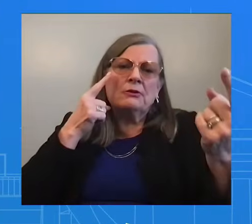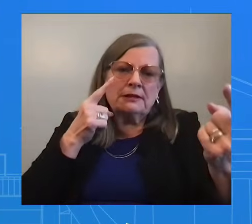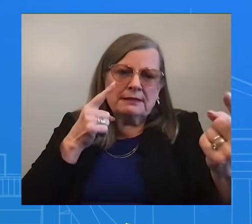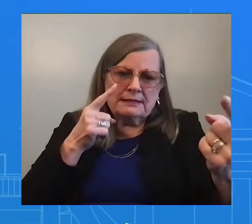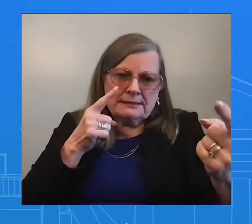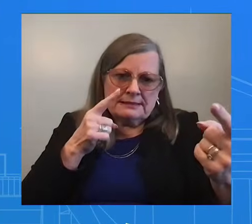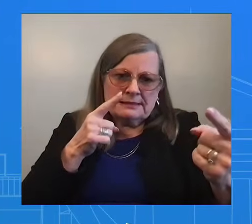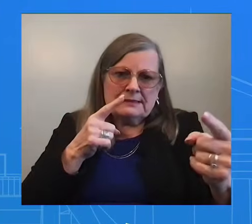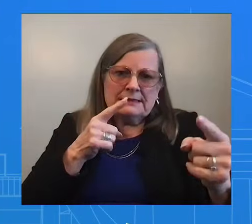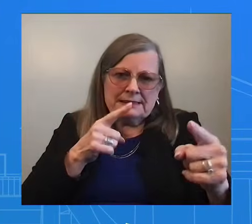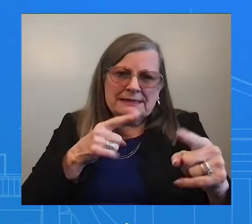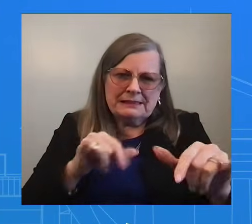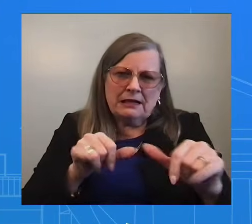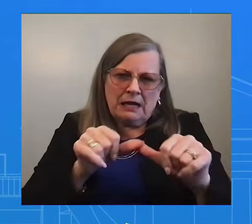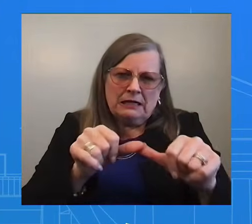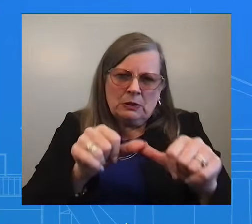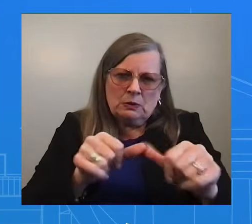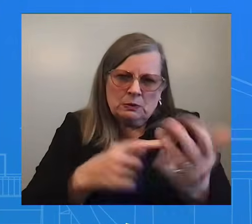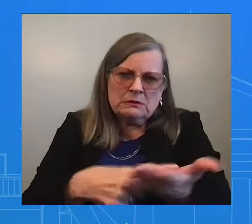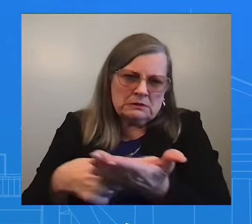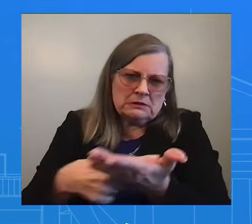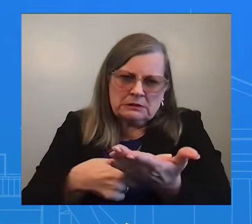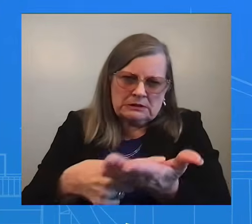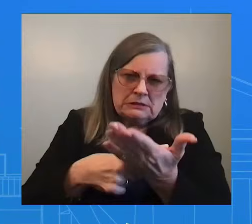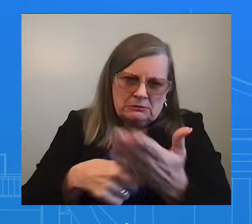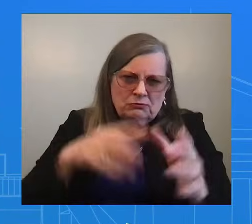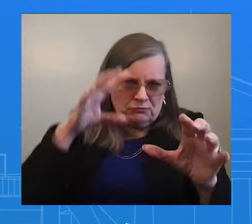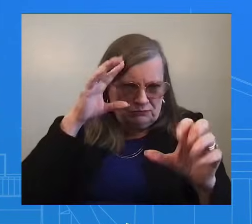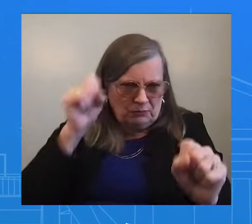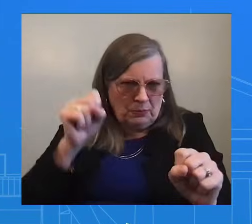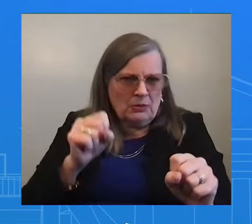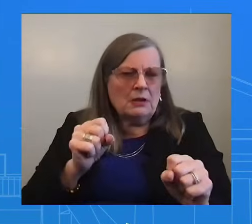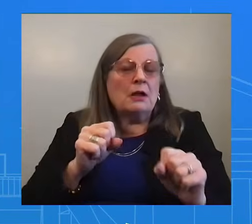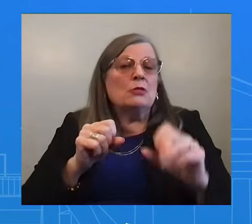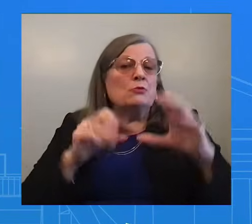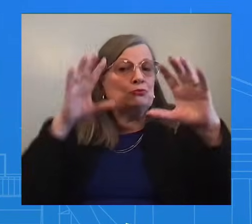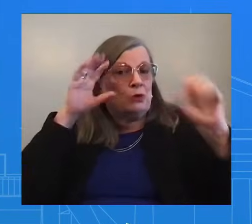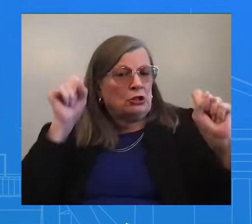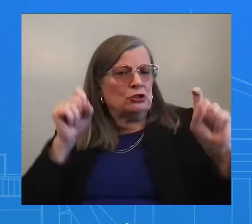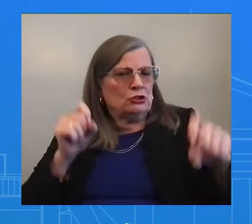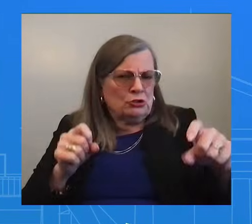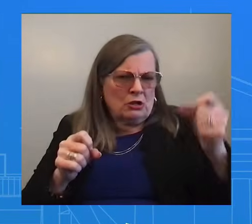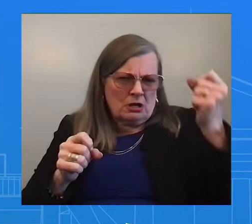he understands that we have to fix this immigration system. It has been broken for decades now.